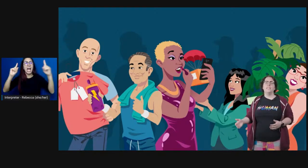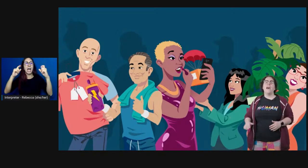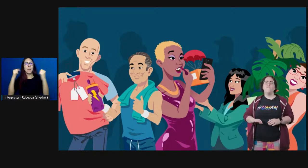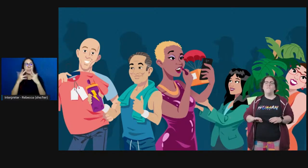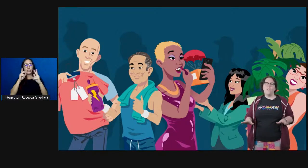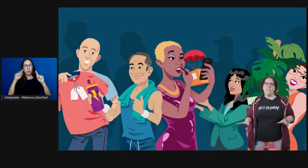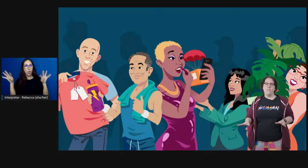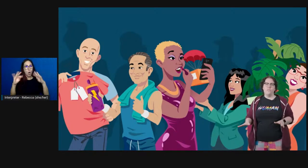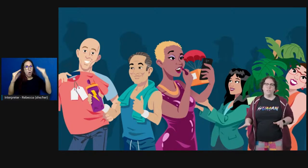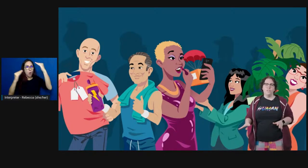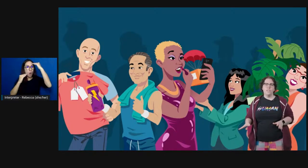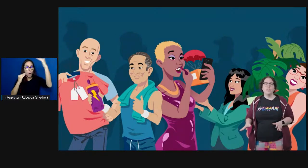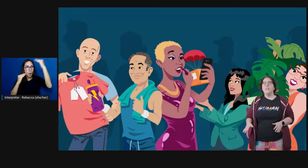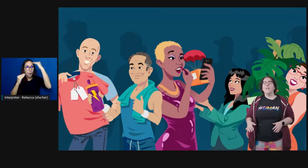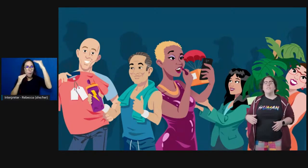at its core is about people .